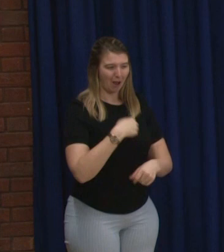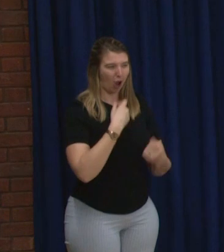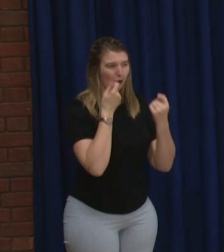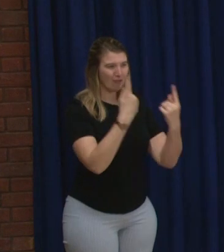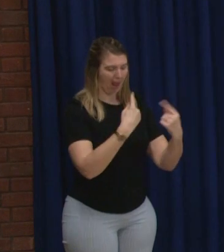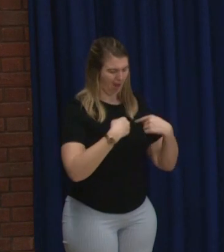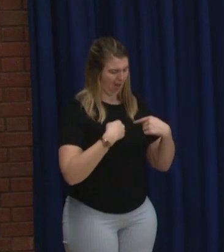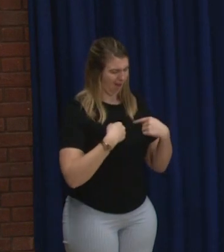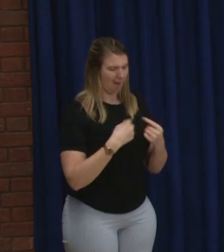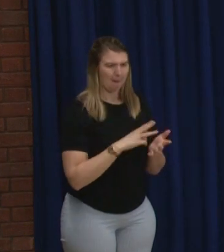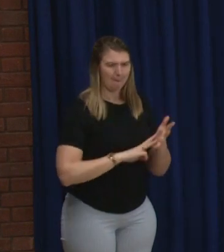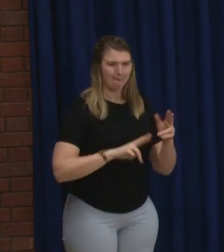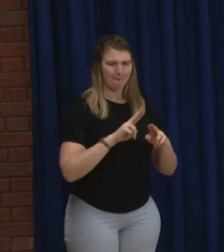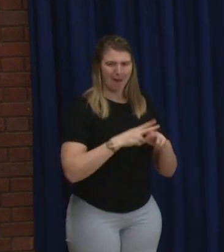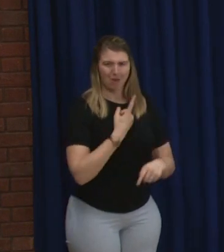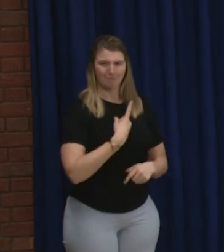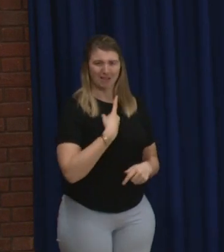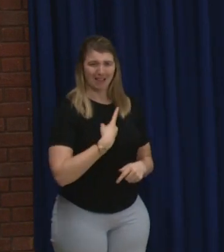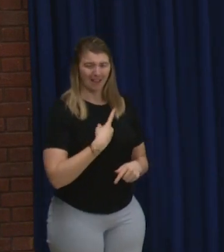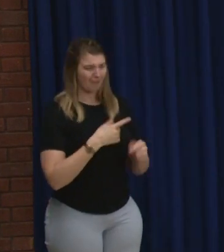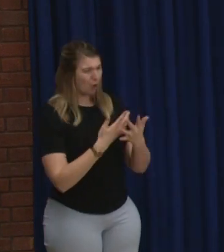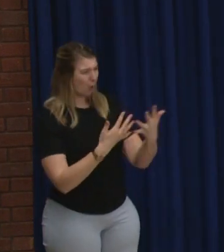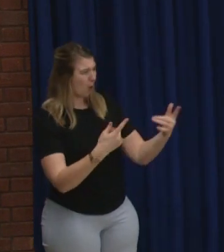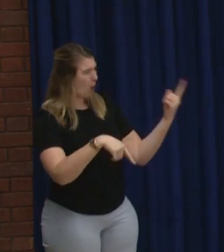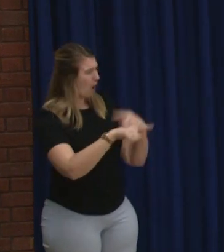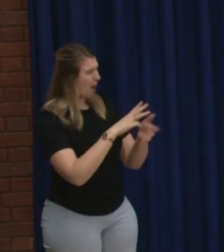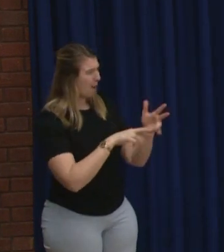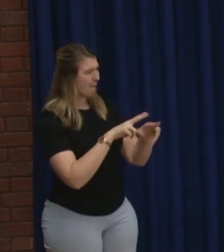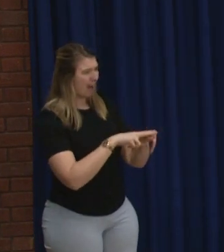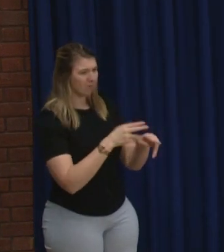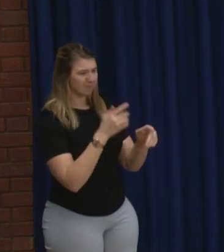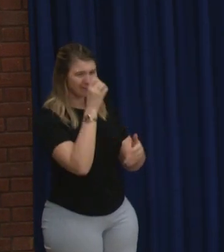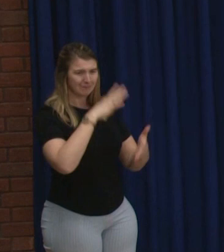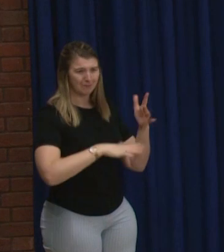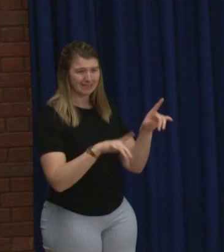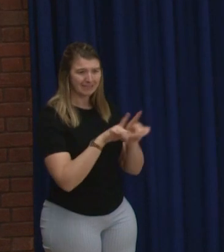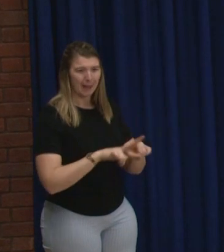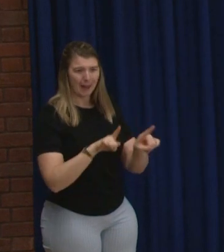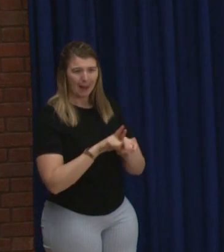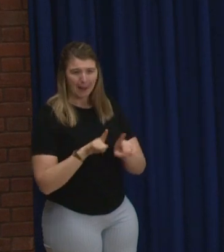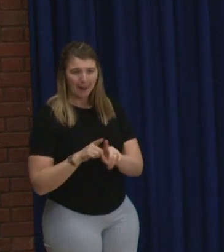parents as well going from place to place trying to find answers. Now during that 20 30 year period